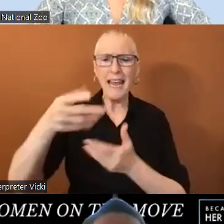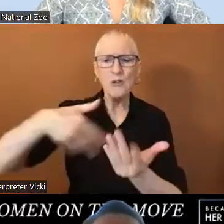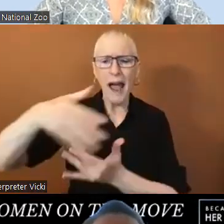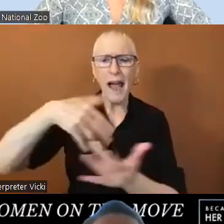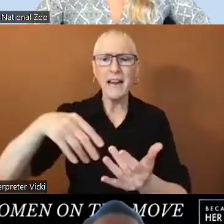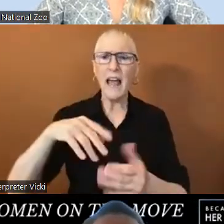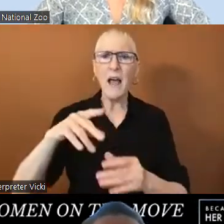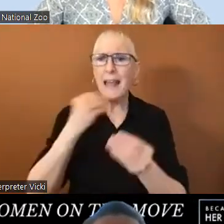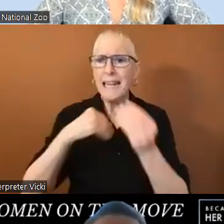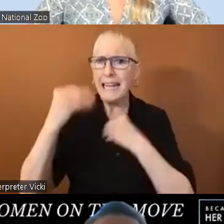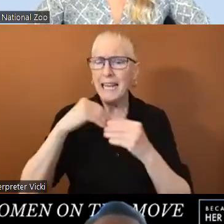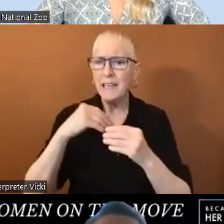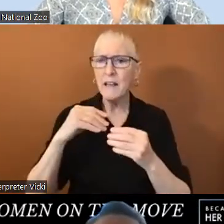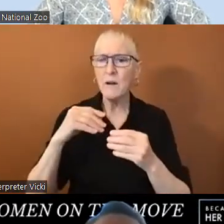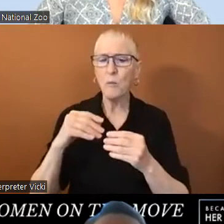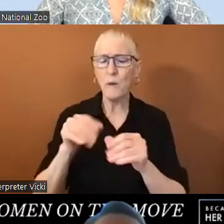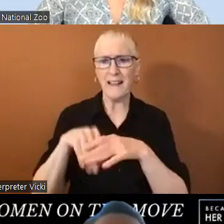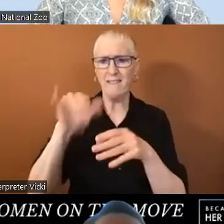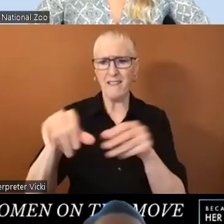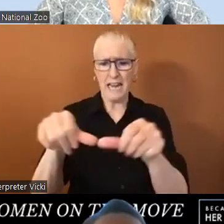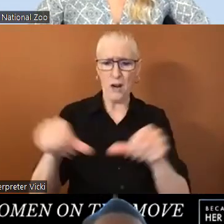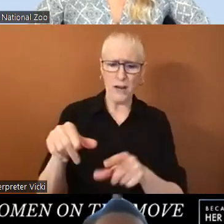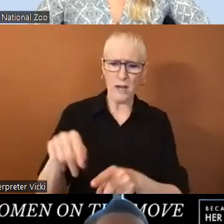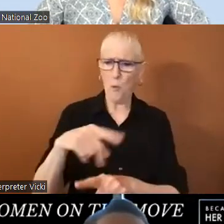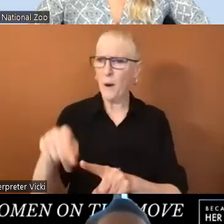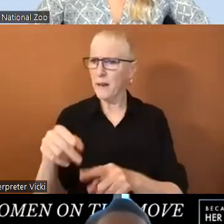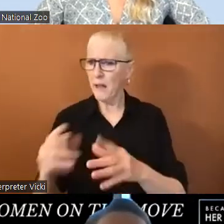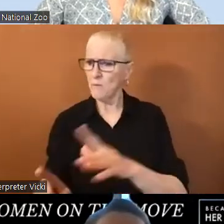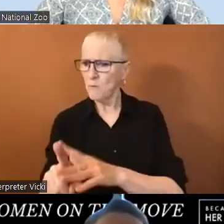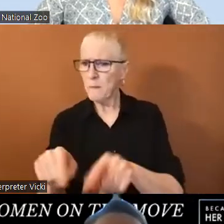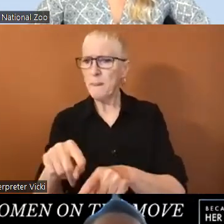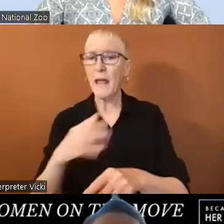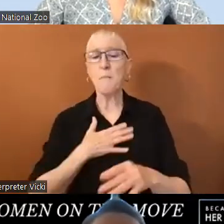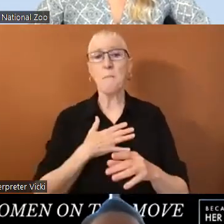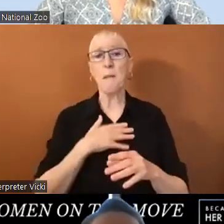when they're in an area, and both of my parents are also in the environmental field so they provided